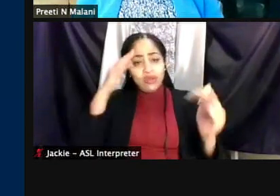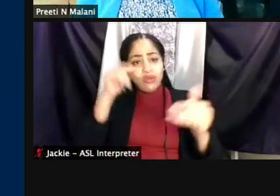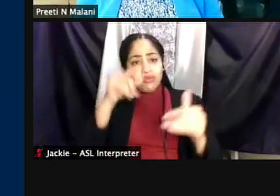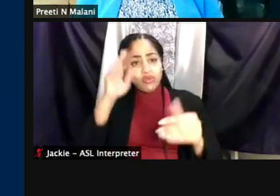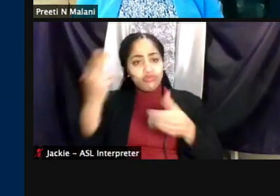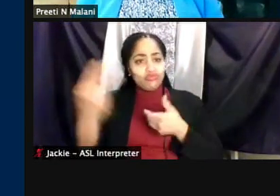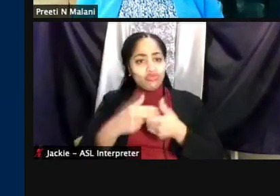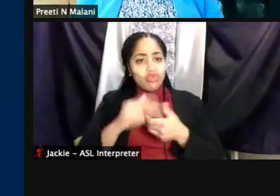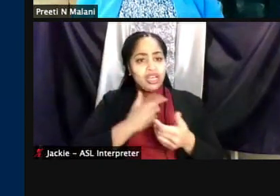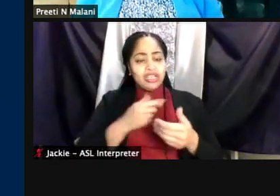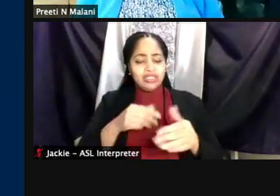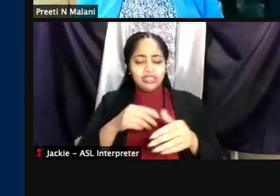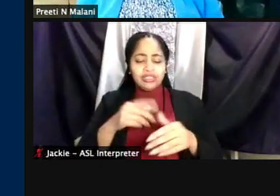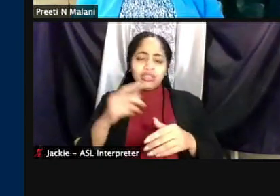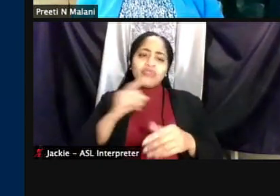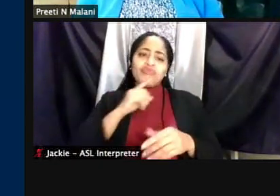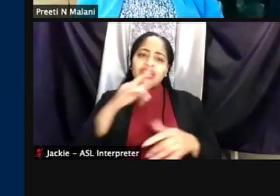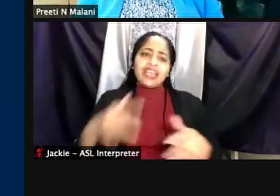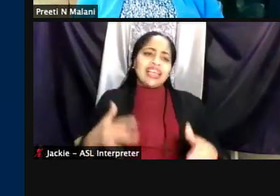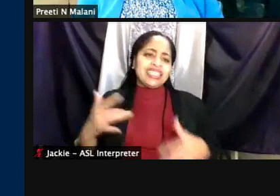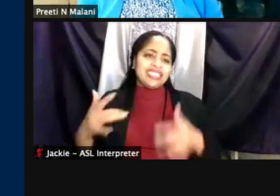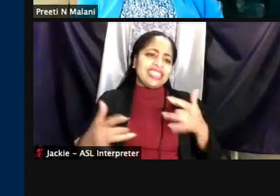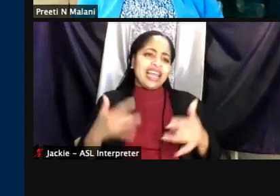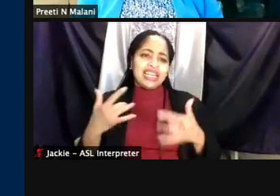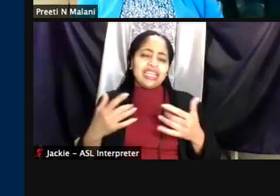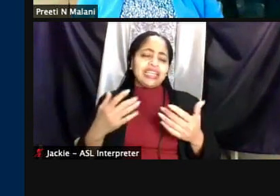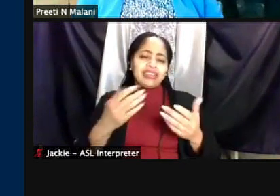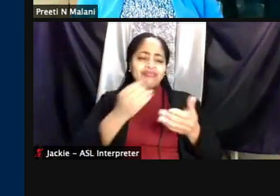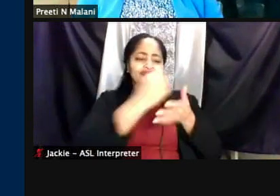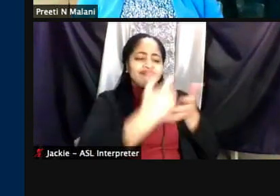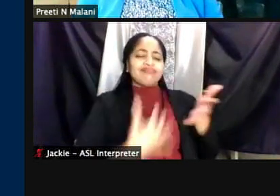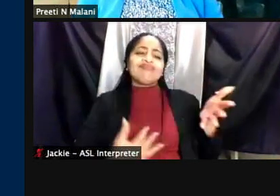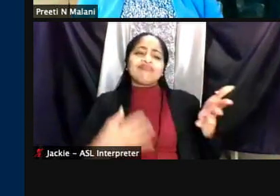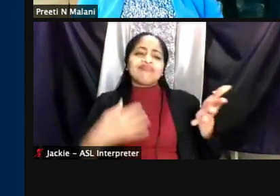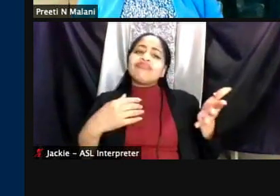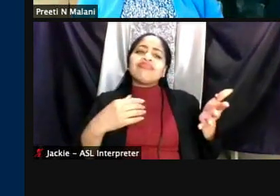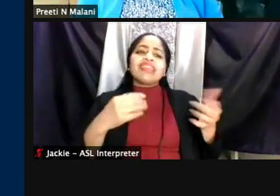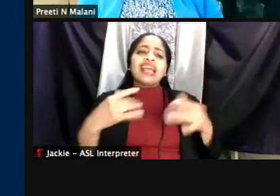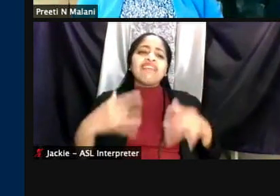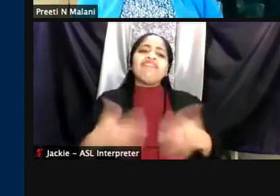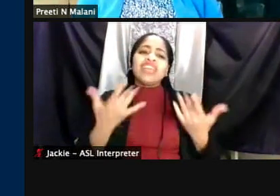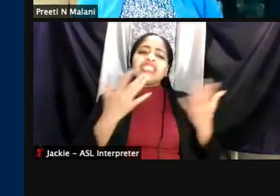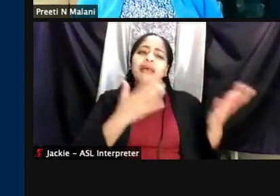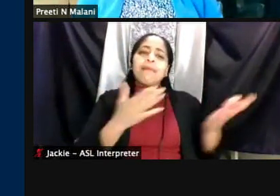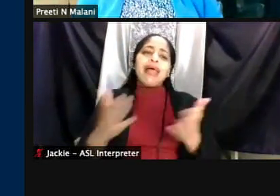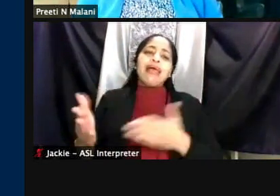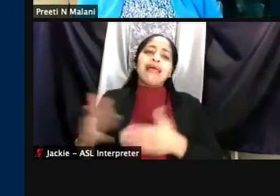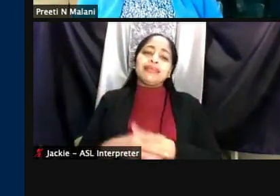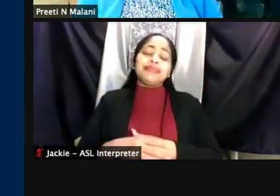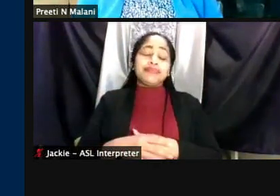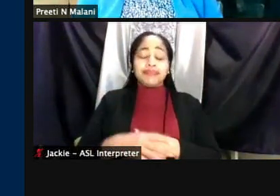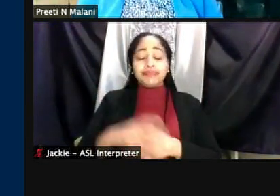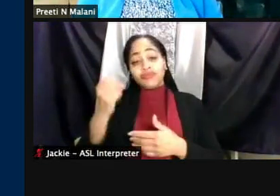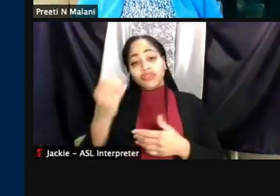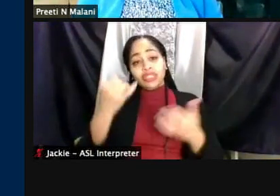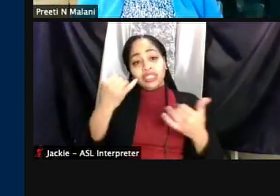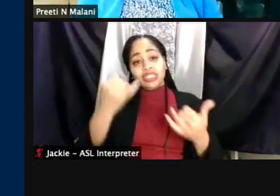in what is really an exciting portfolio of events that have been planned. So turning to the first question